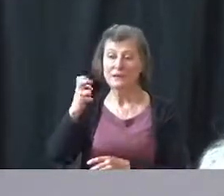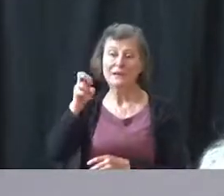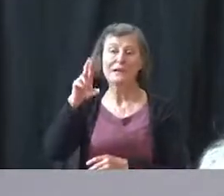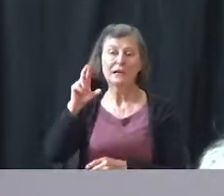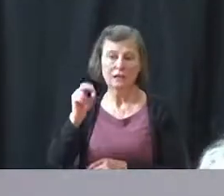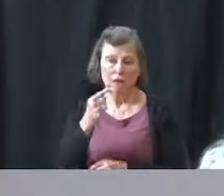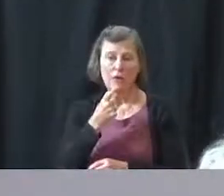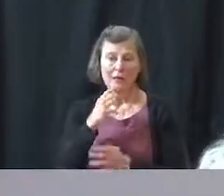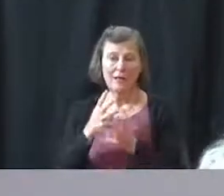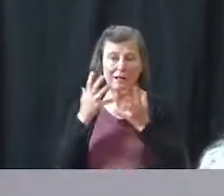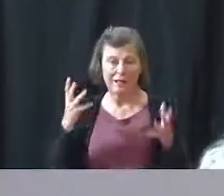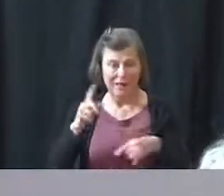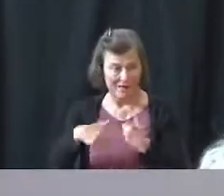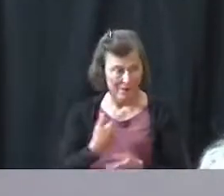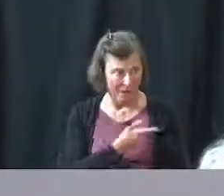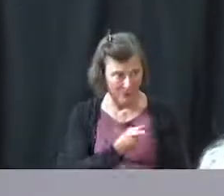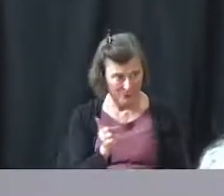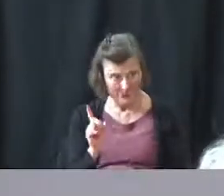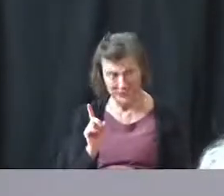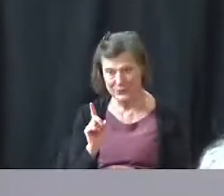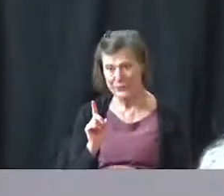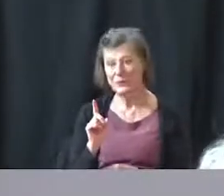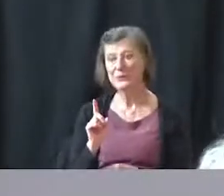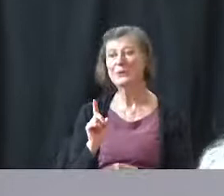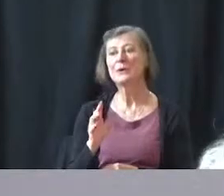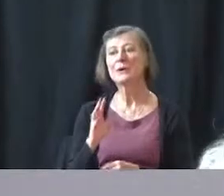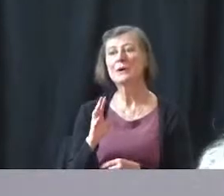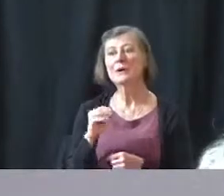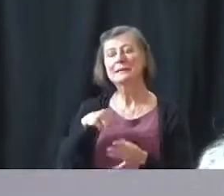you in the deepest yearnings of your heart.